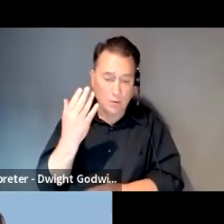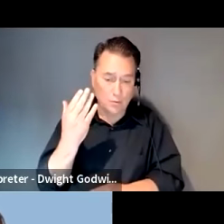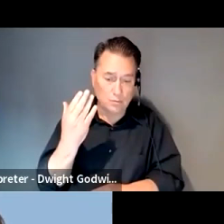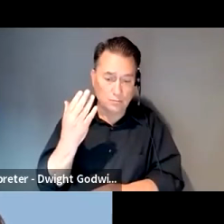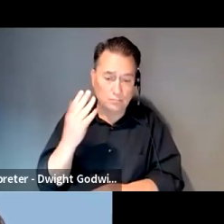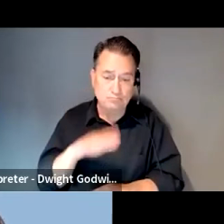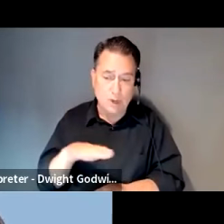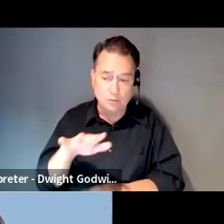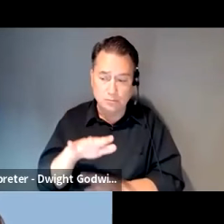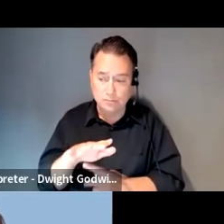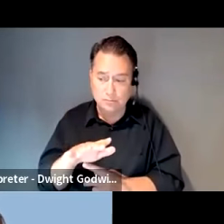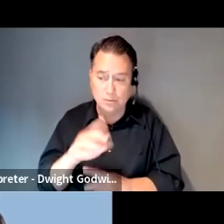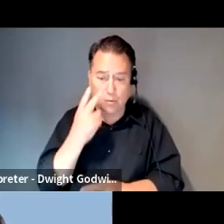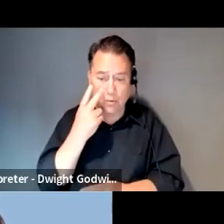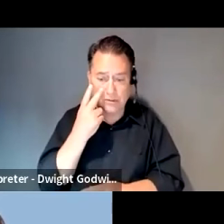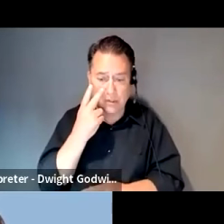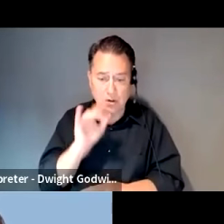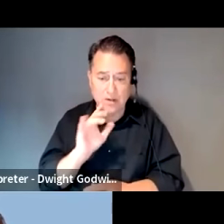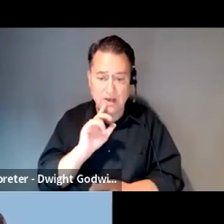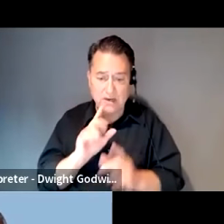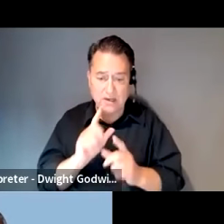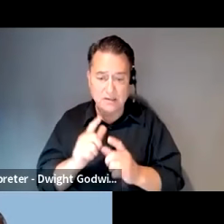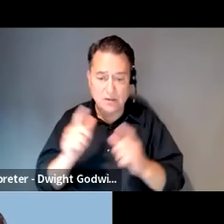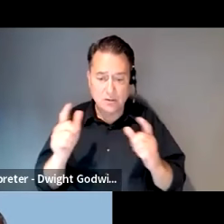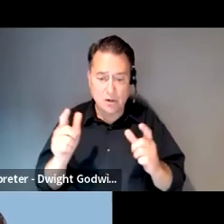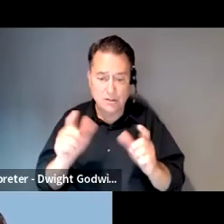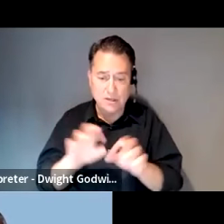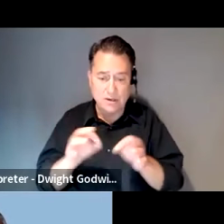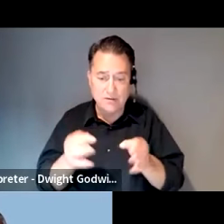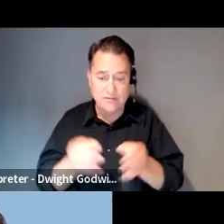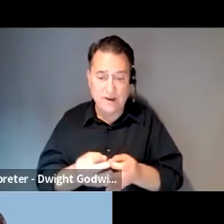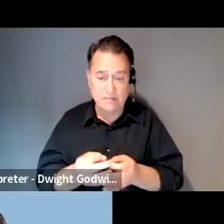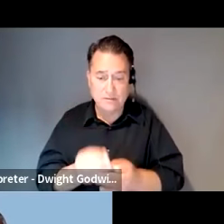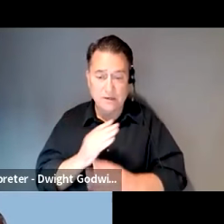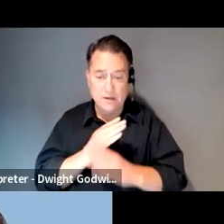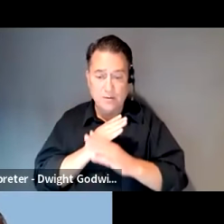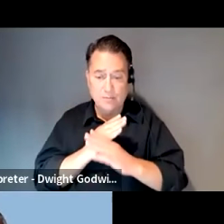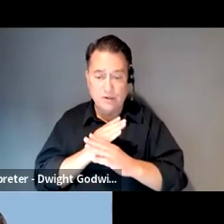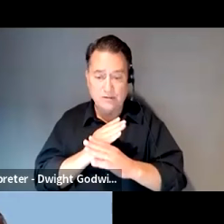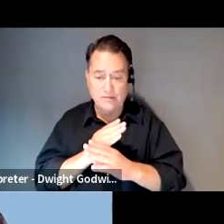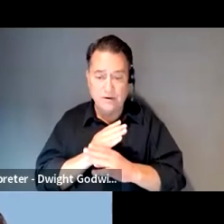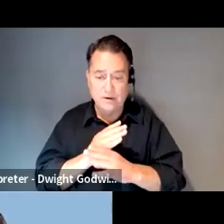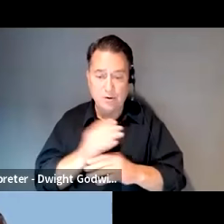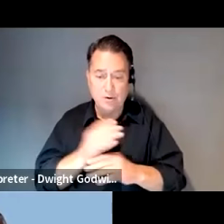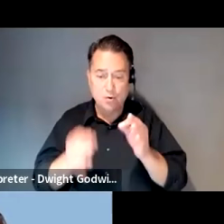And we saw that in our largest family preservation court, which is the Riverside area,